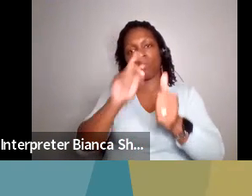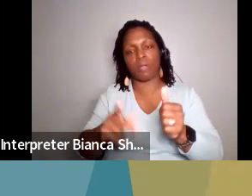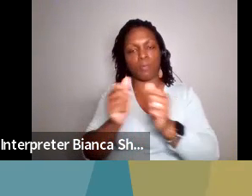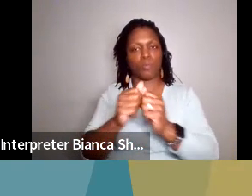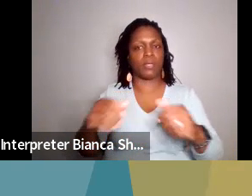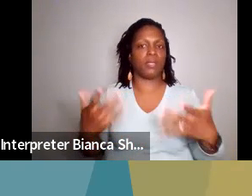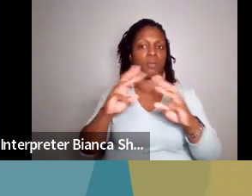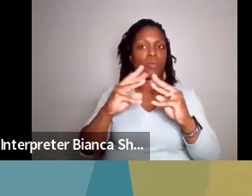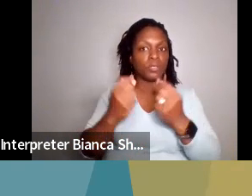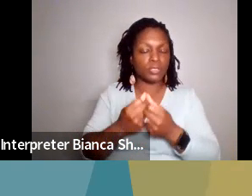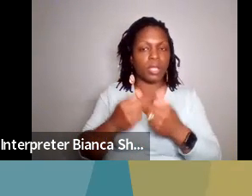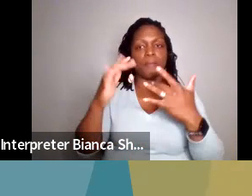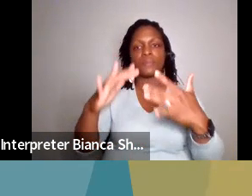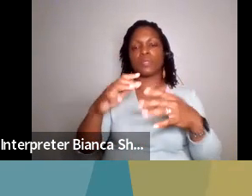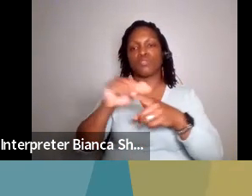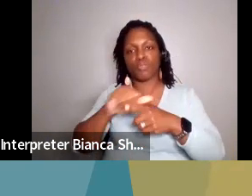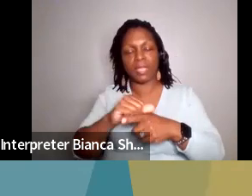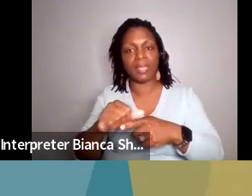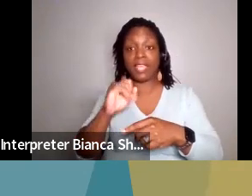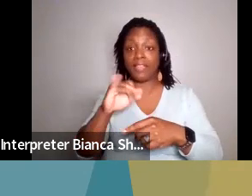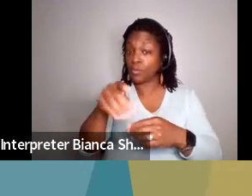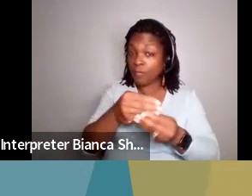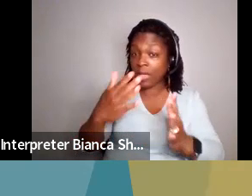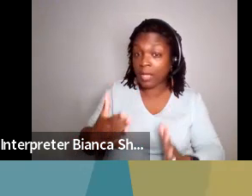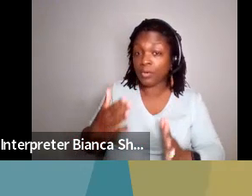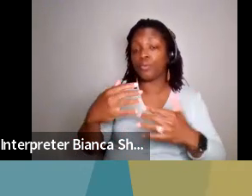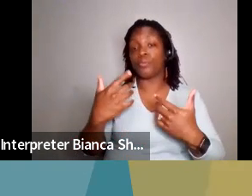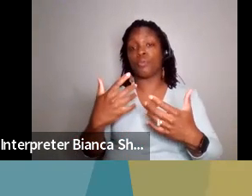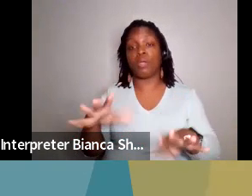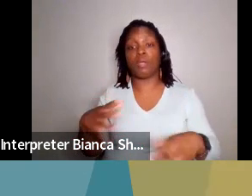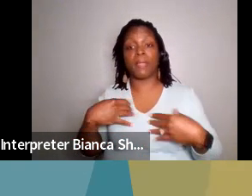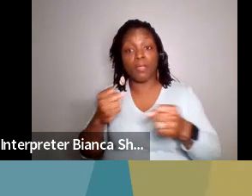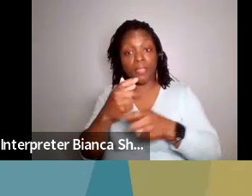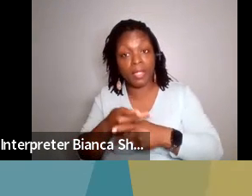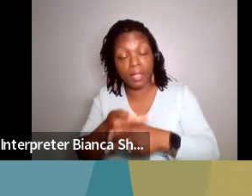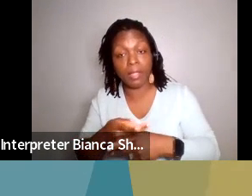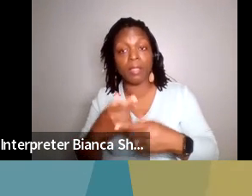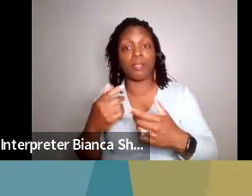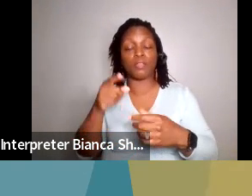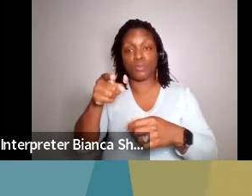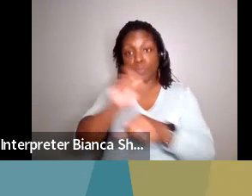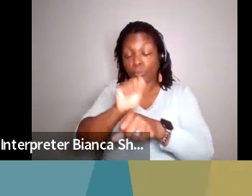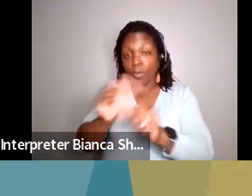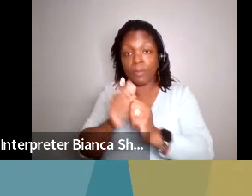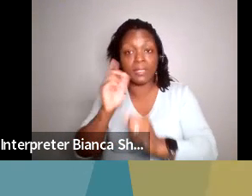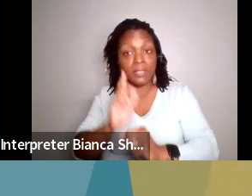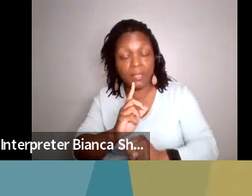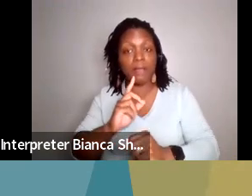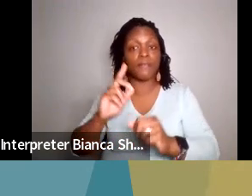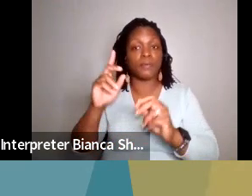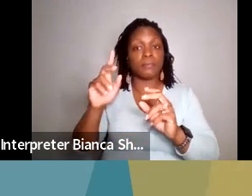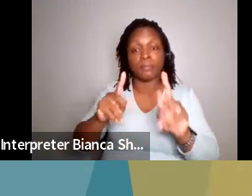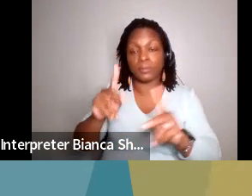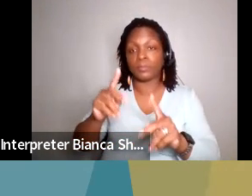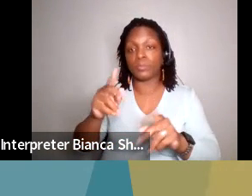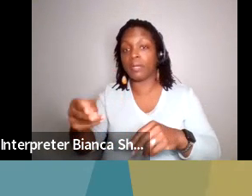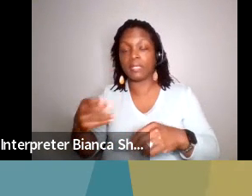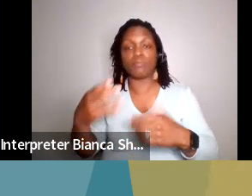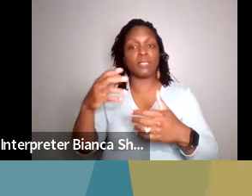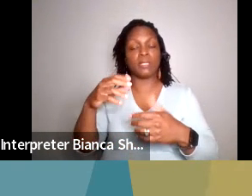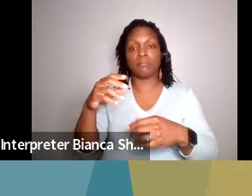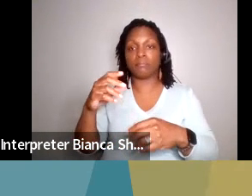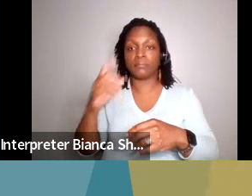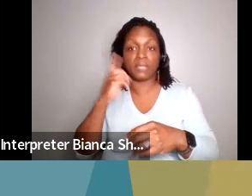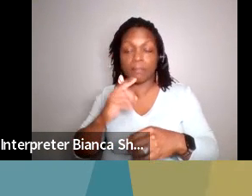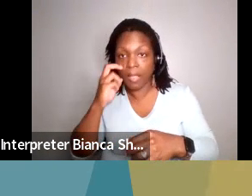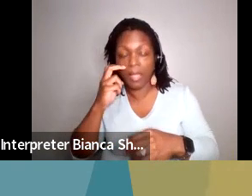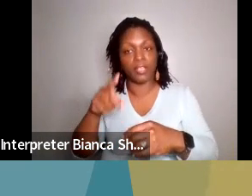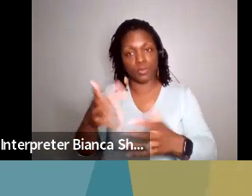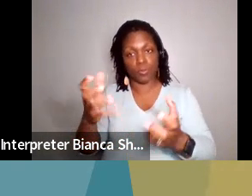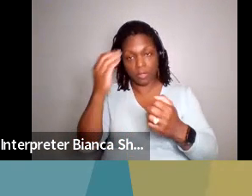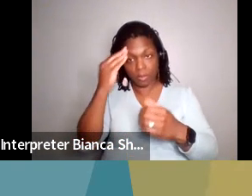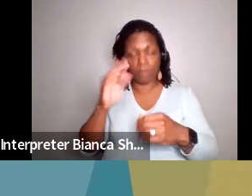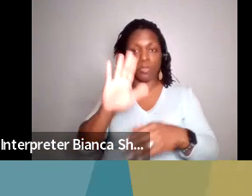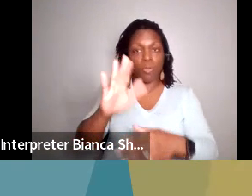So if you're a provider, or a family member who works, you know, with these people, you know with def already hearing people in medical settings, or assisting your child, and you want to know more about what your rights are or how to best